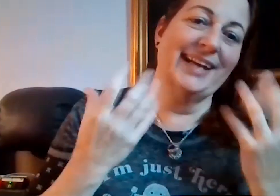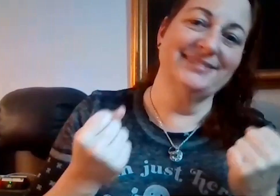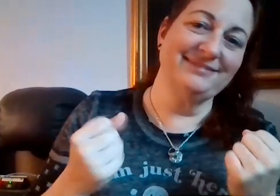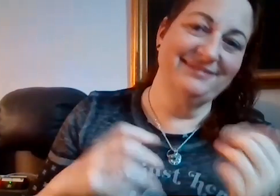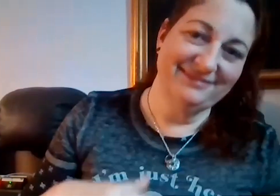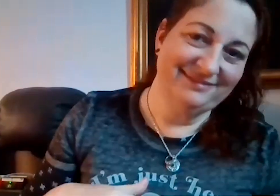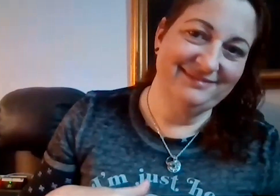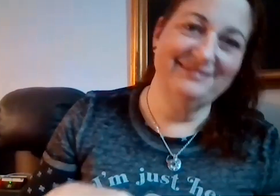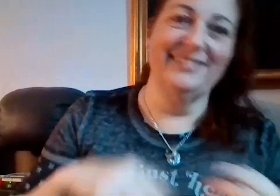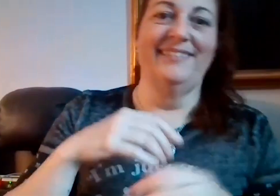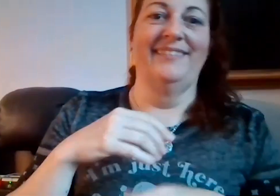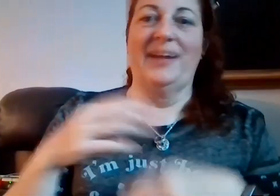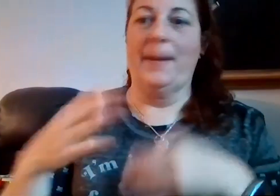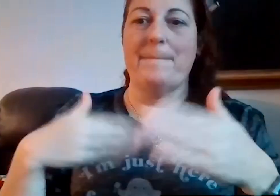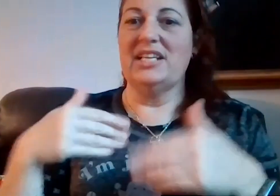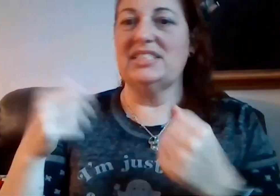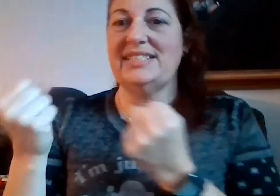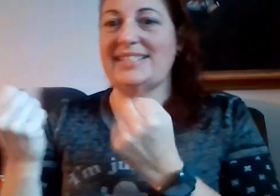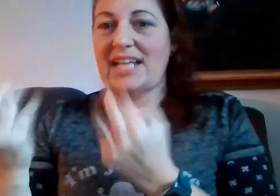Why can't I just be able to speak with sign language?